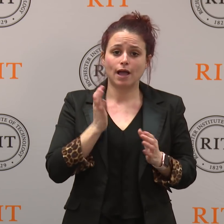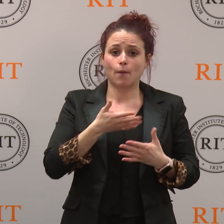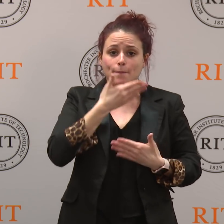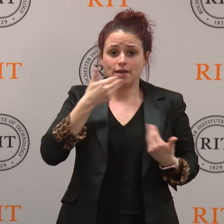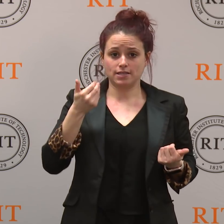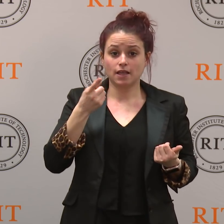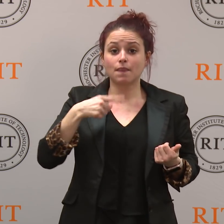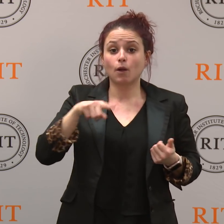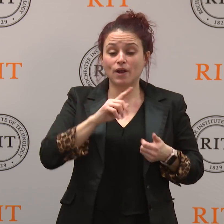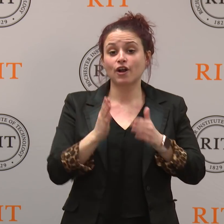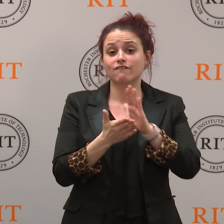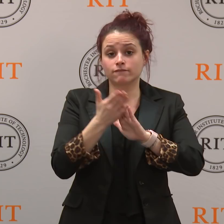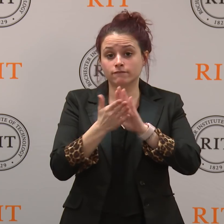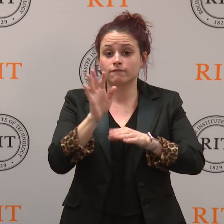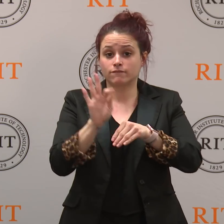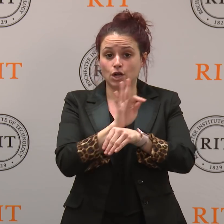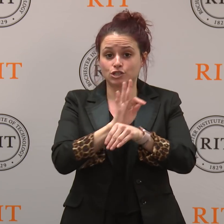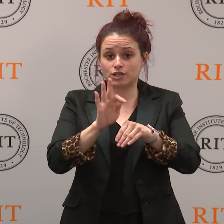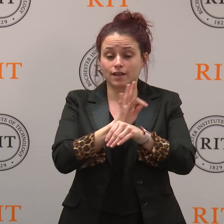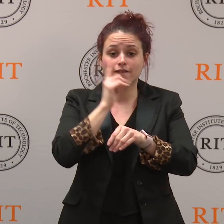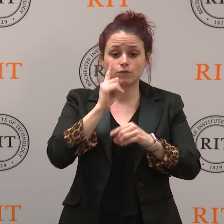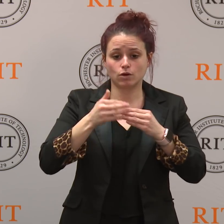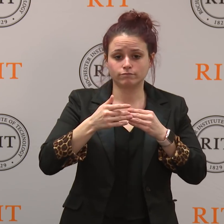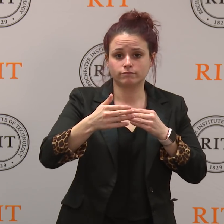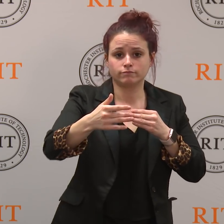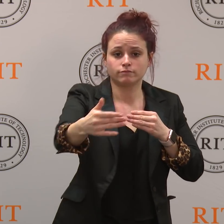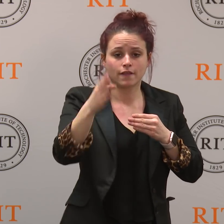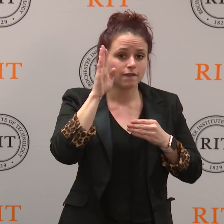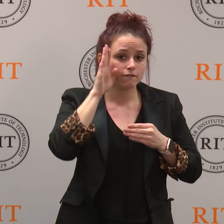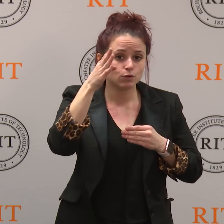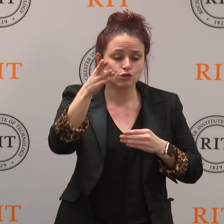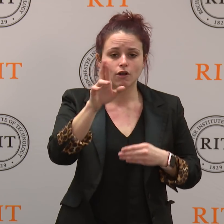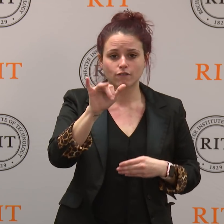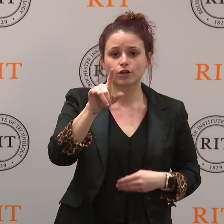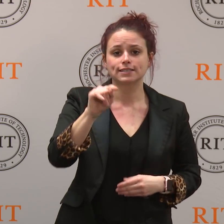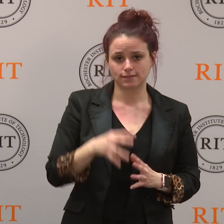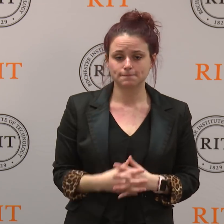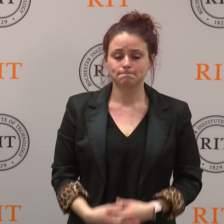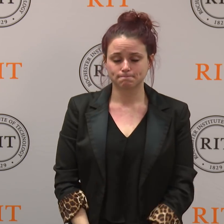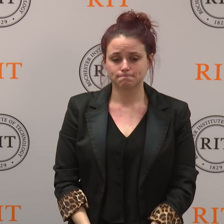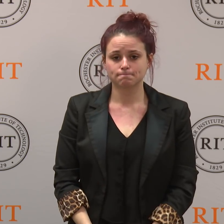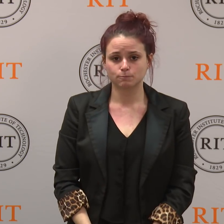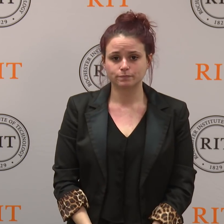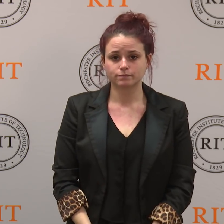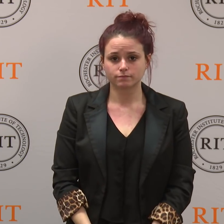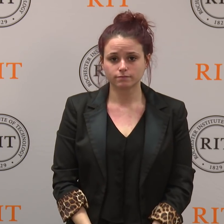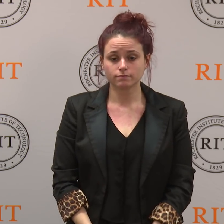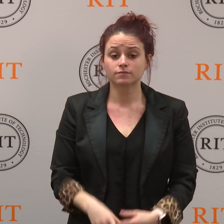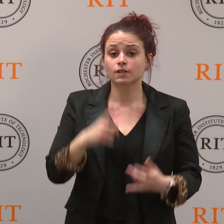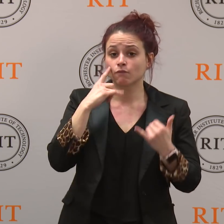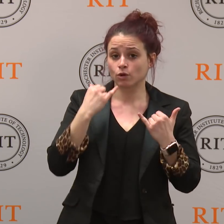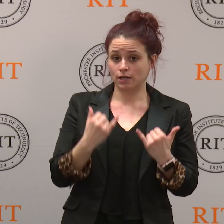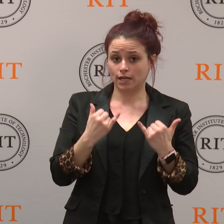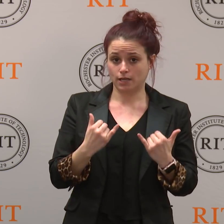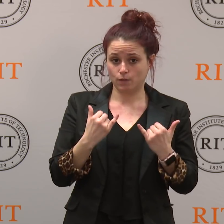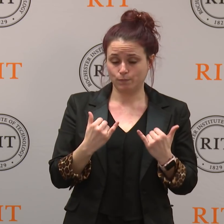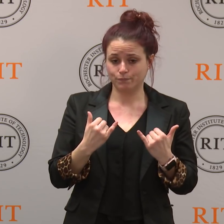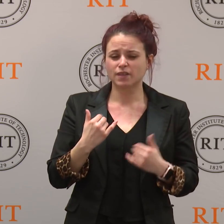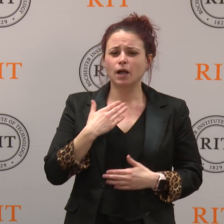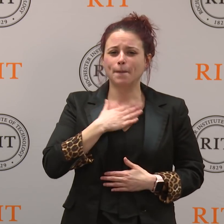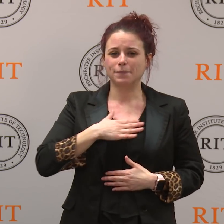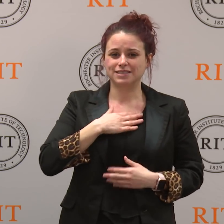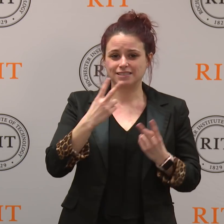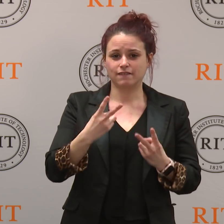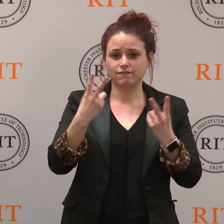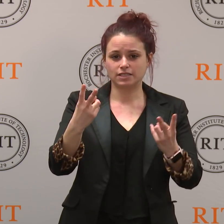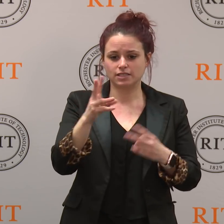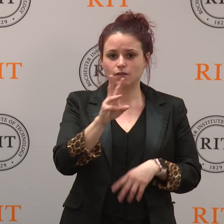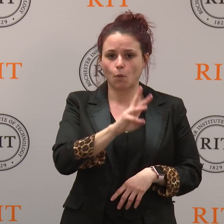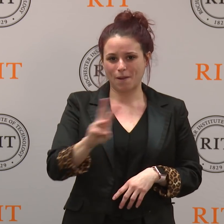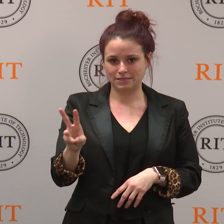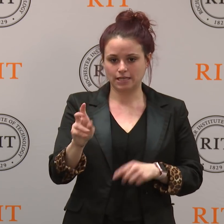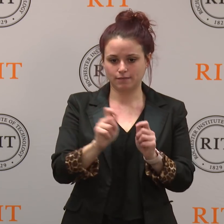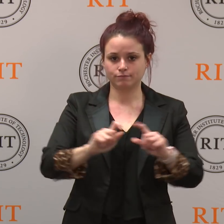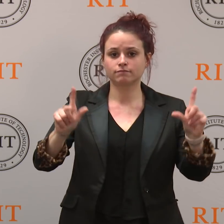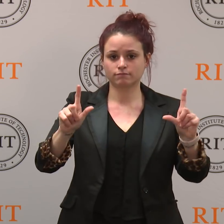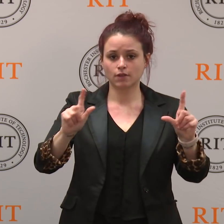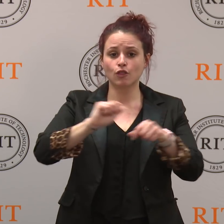functioning for the long-term health of RIT. In the meantime, please visit the RIT Coronavirus